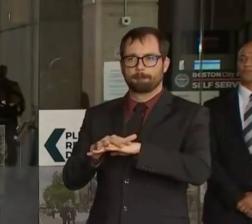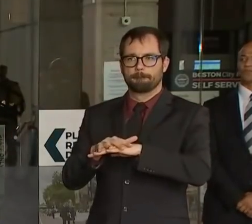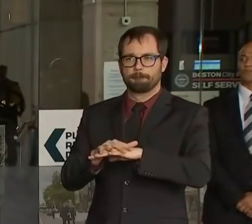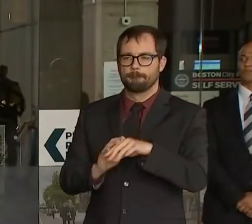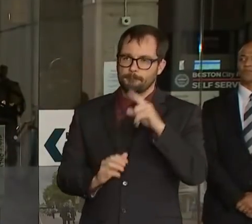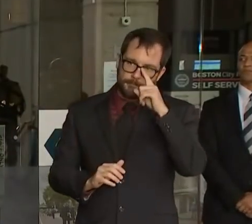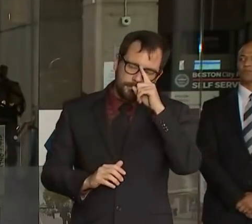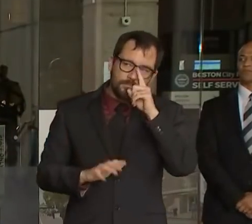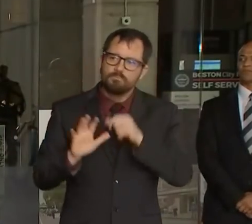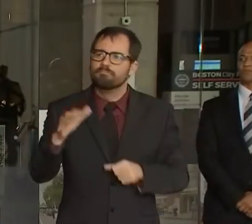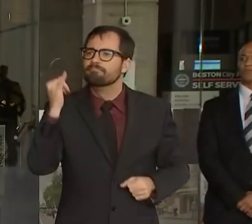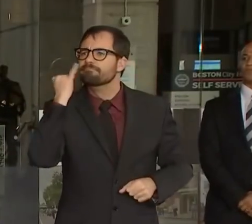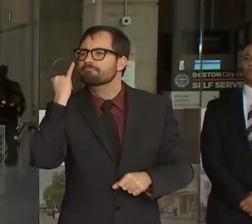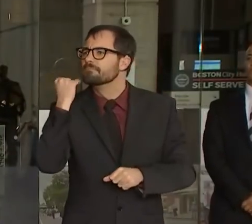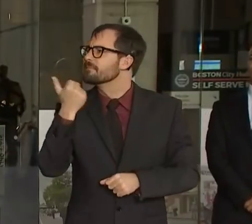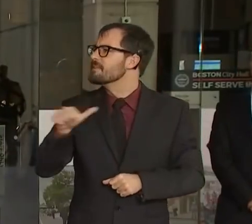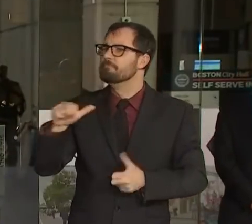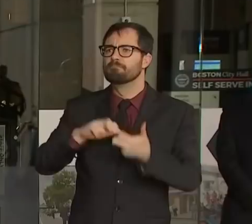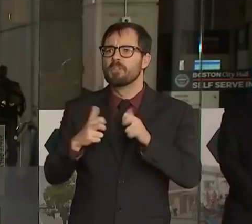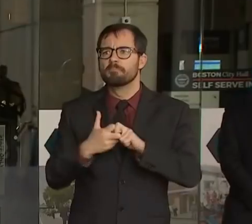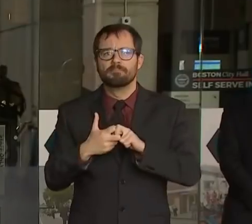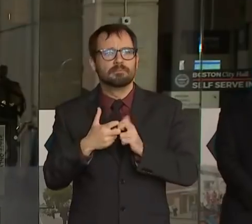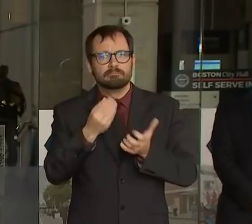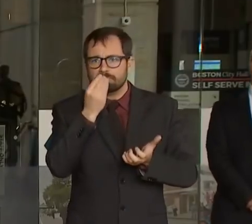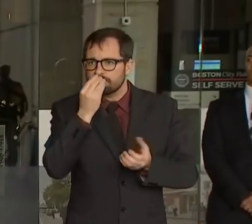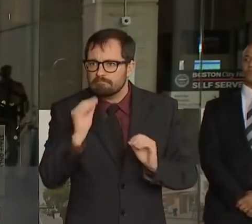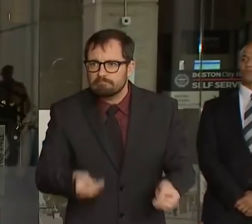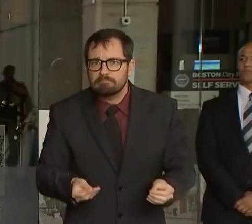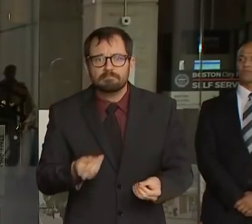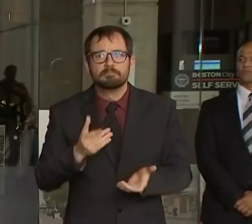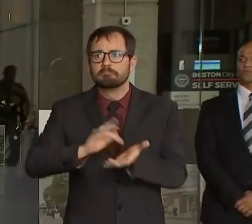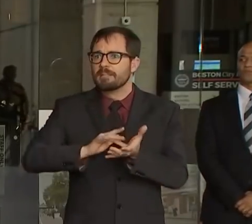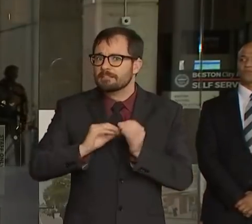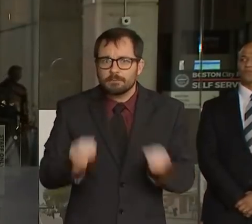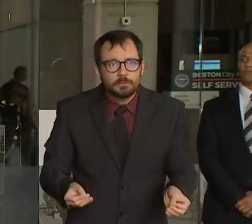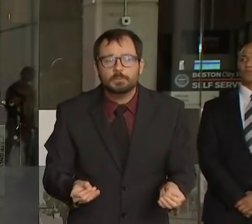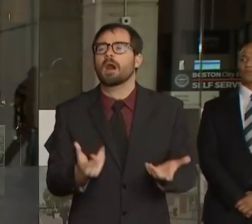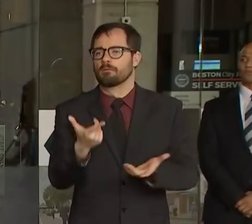IF YOU HAVE ANY ISSUES WITH FOOD OR MEDICATION AXIS ISSUES,